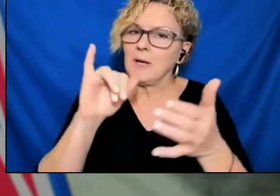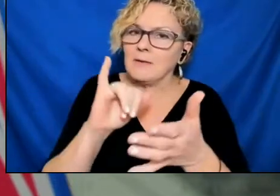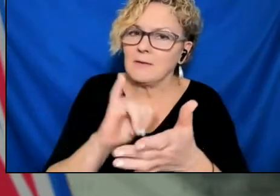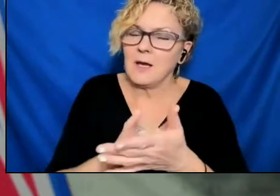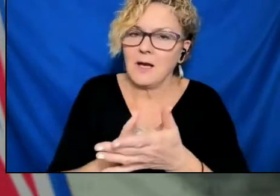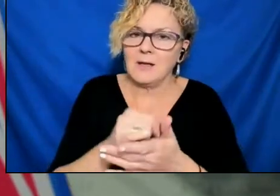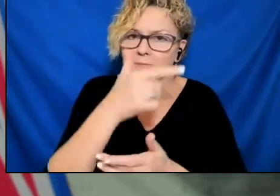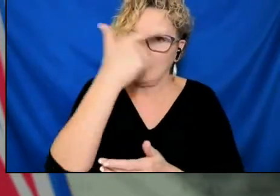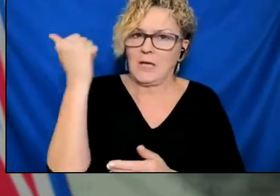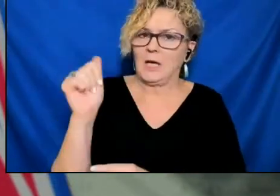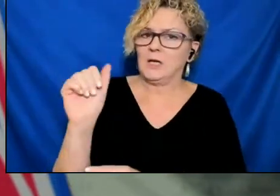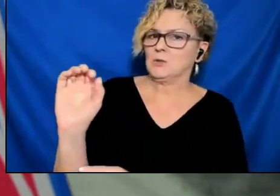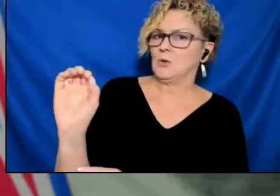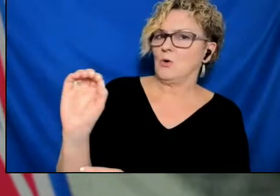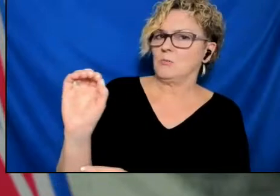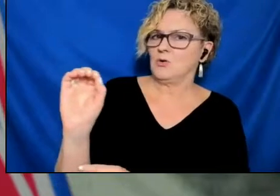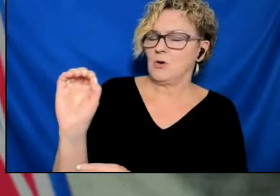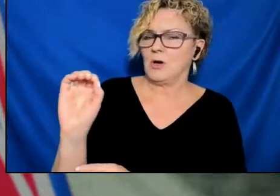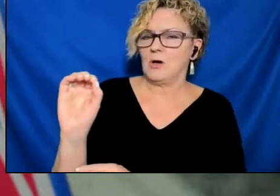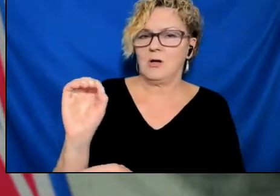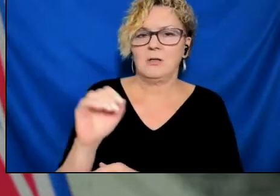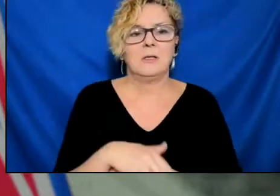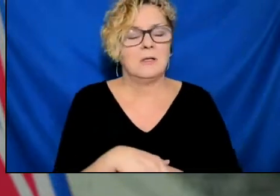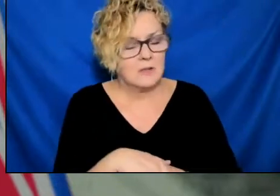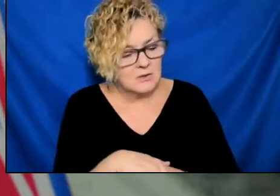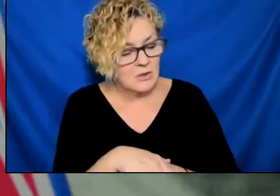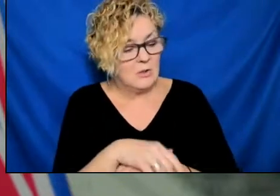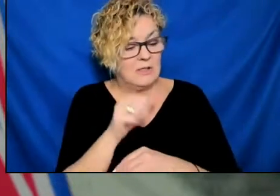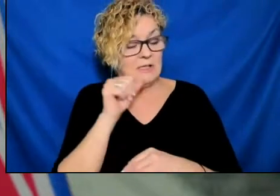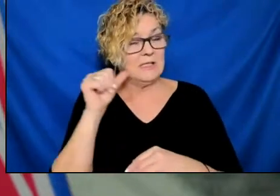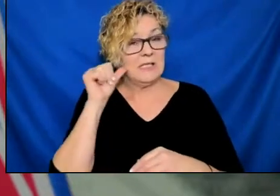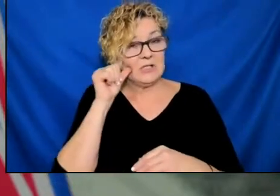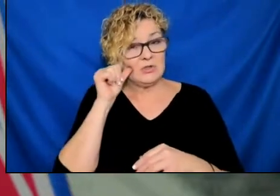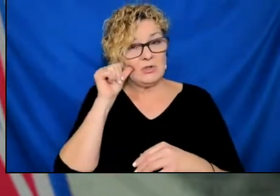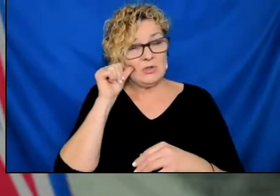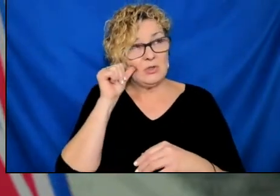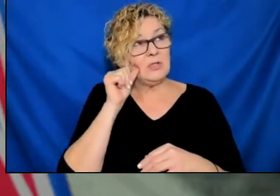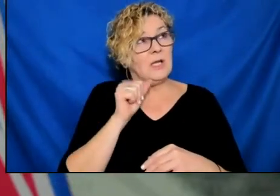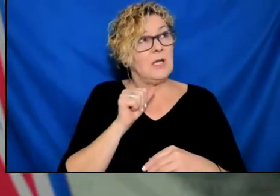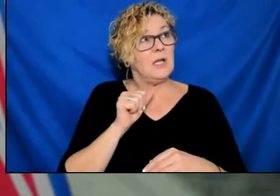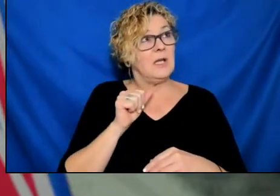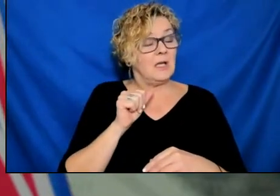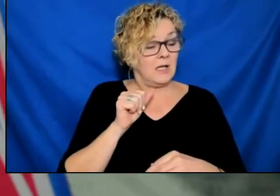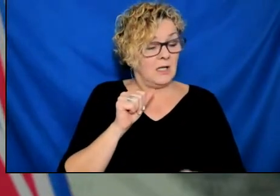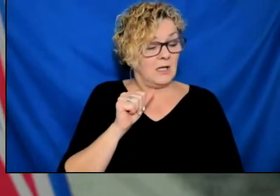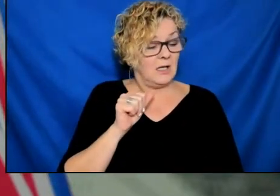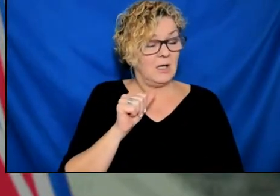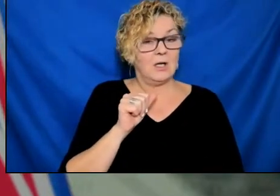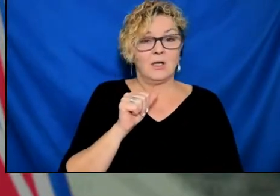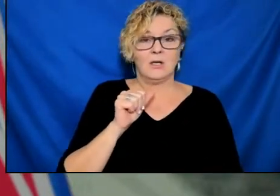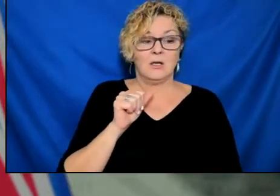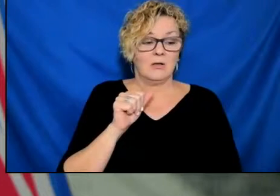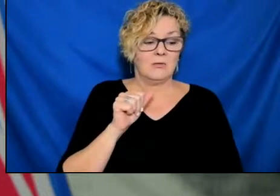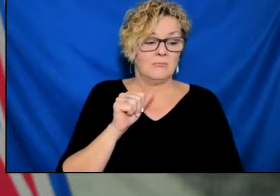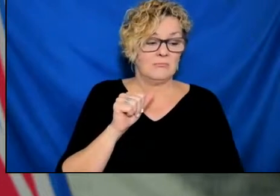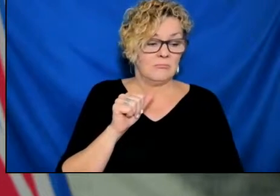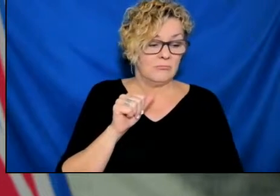as you would expect. There is a lab effect here, but there were 206 people in hospital with COVID-19